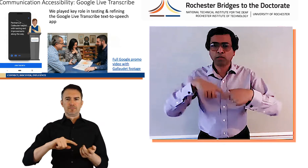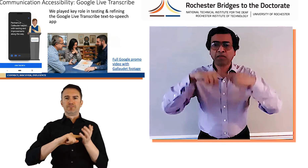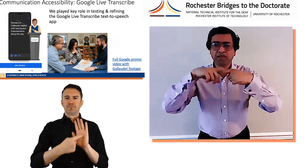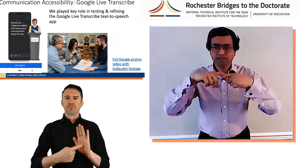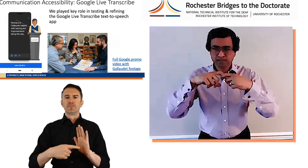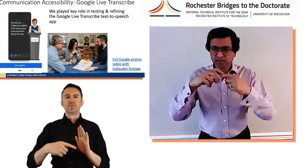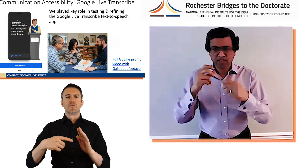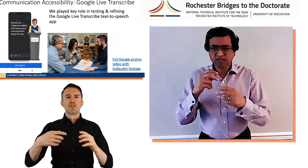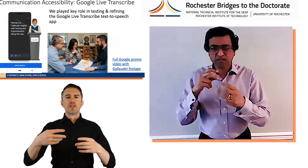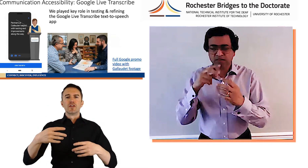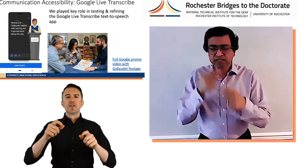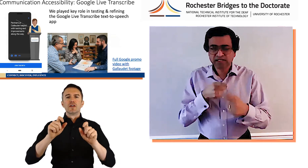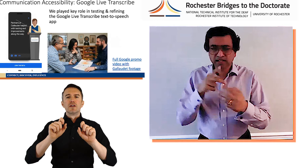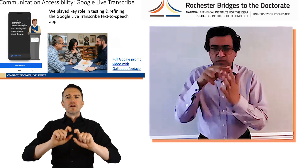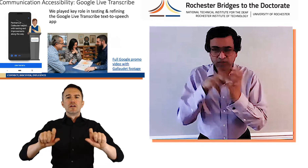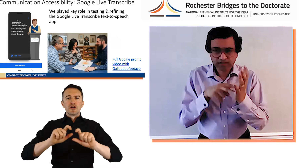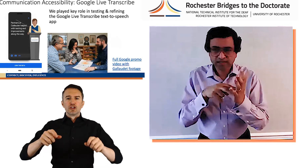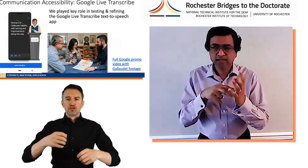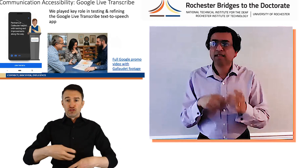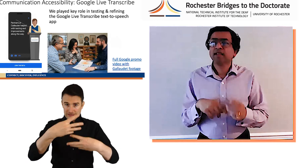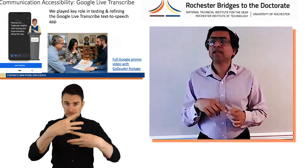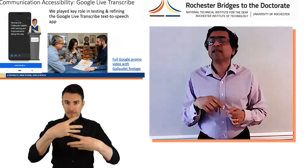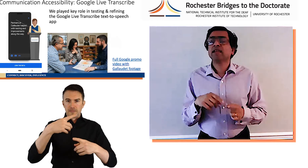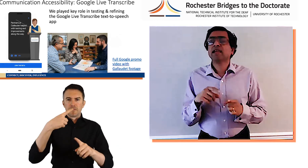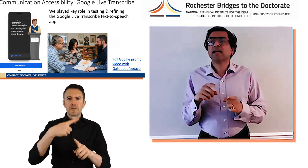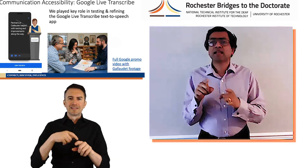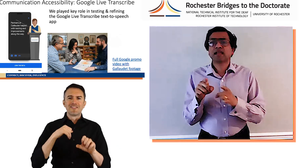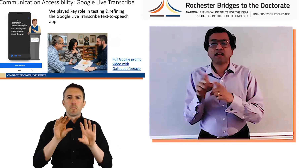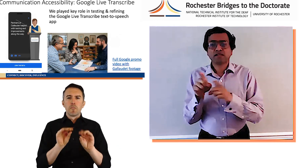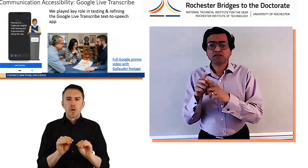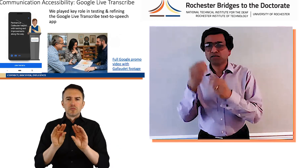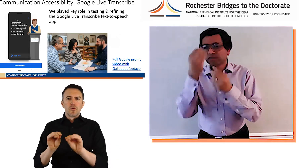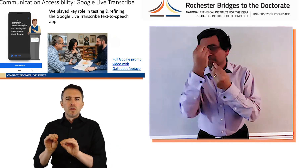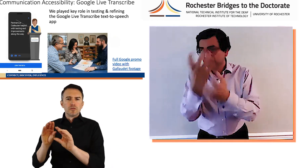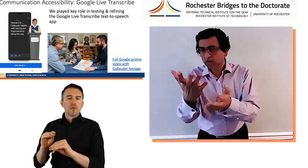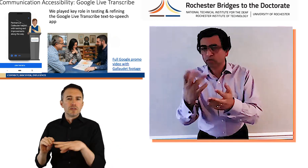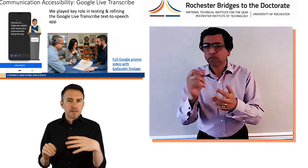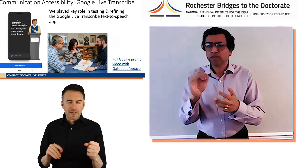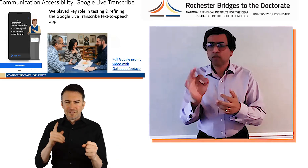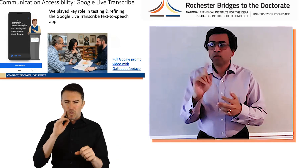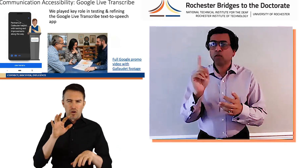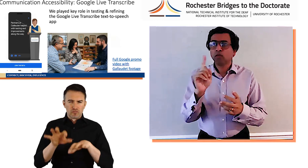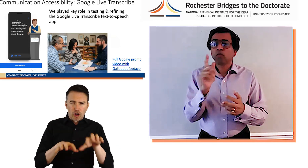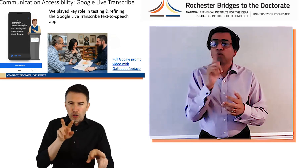to be able to read them. Also, it will let you know who's speaking.